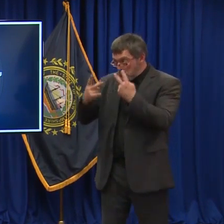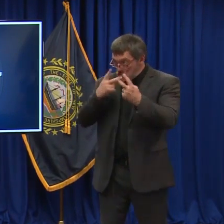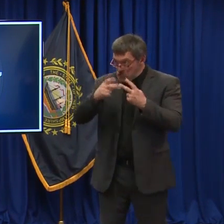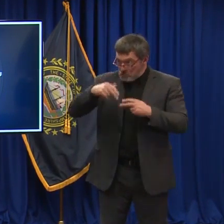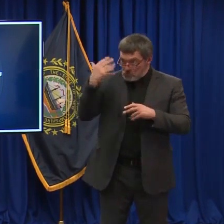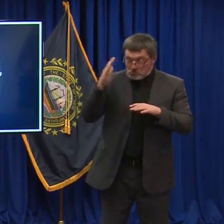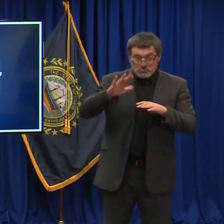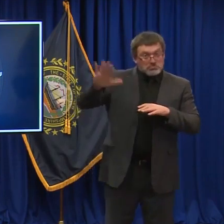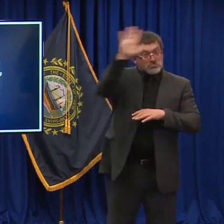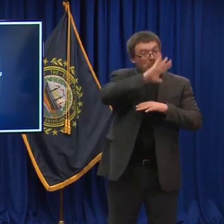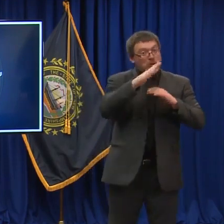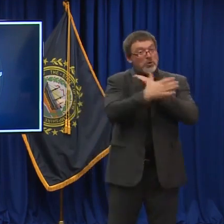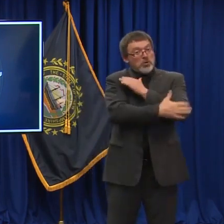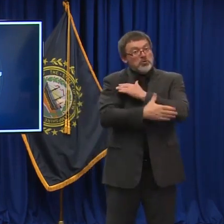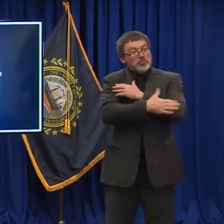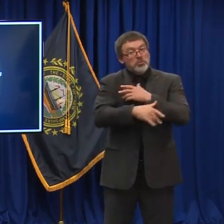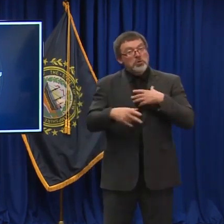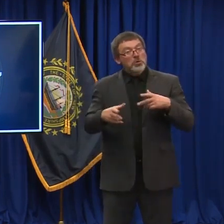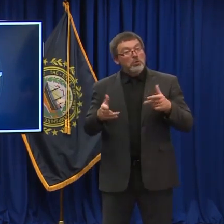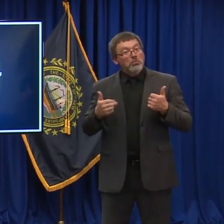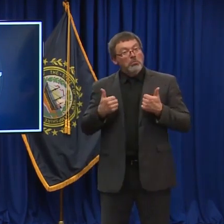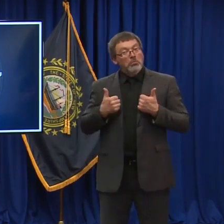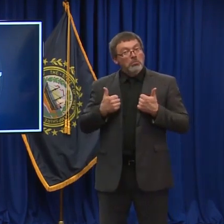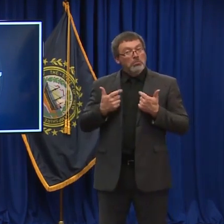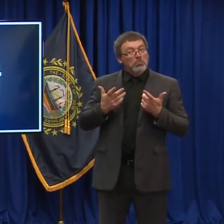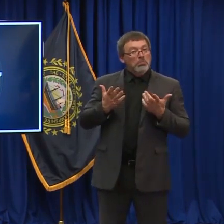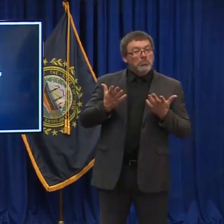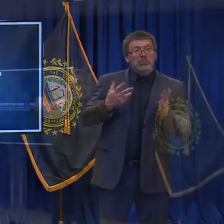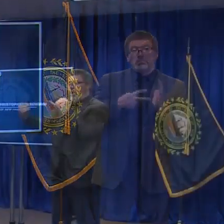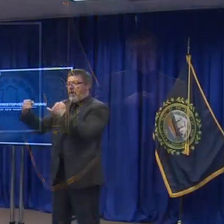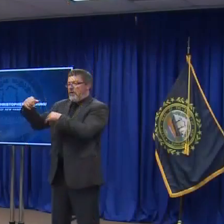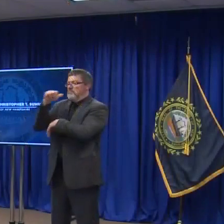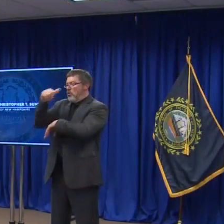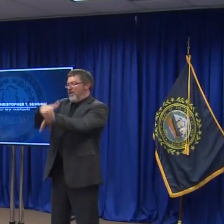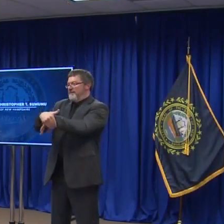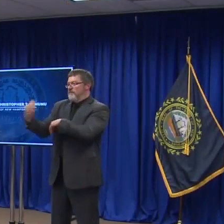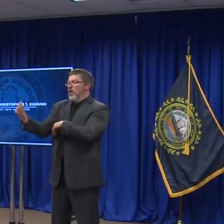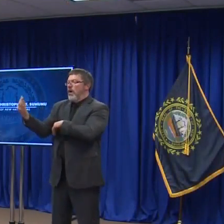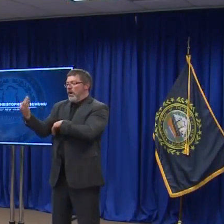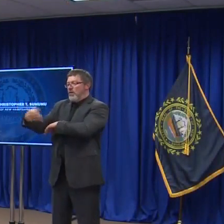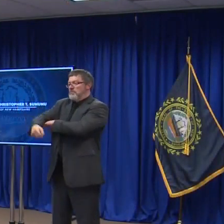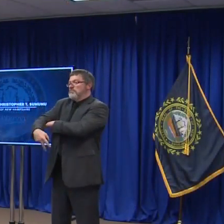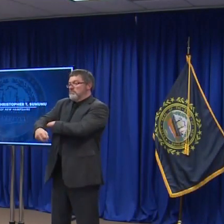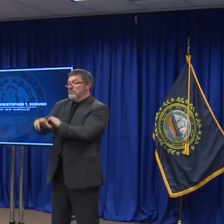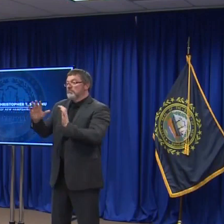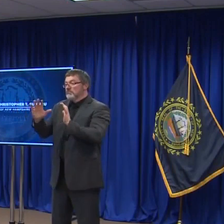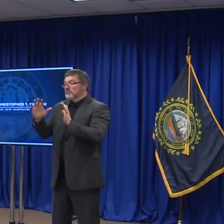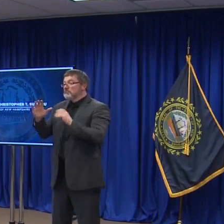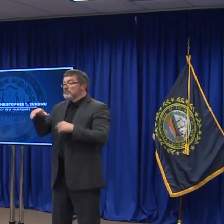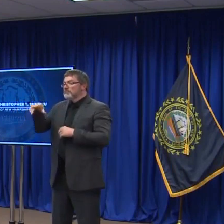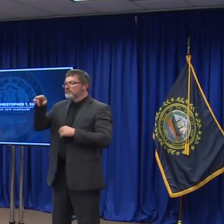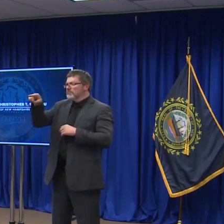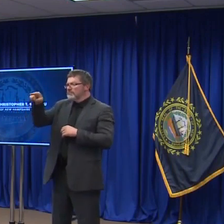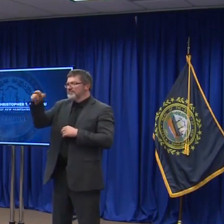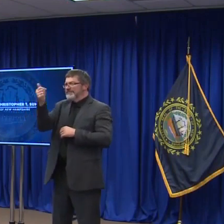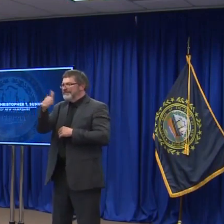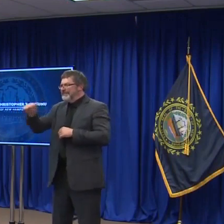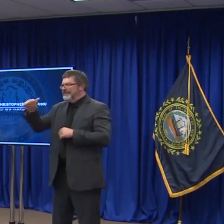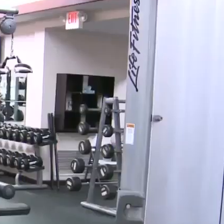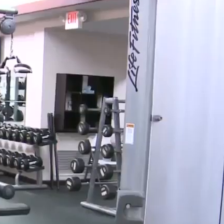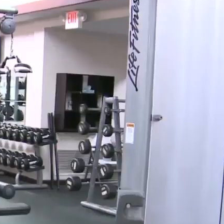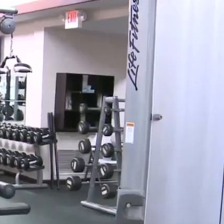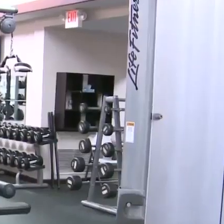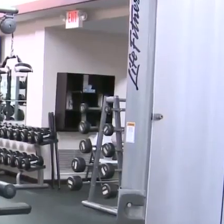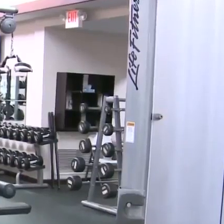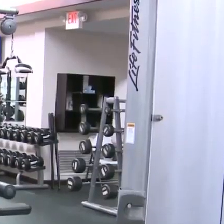I THINK WE WANT TO KEEP ENCOURAGING PEOPLE TO WEAR THEIR MASKS WHEN THEY’RE OUT IN PUBLIC AND THEY CAN’T SOCIALLY DISTANCE, IT REALLY DOES MAKE A DIFFERENCE.